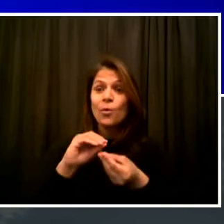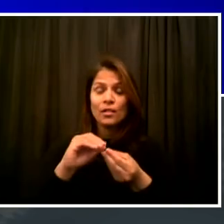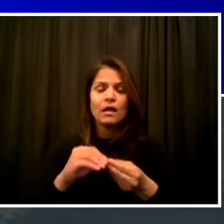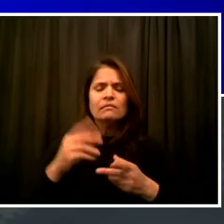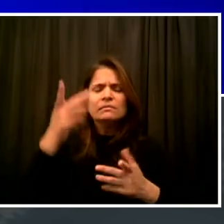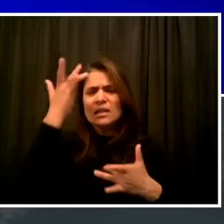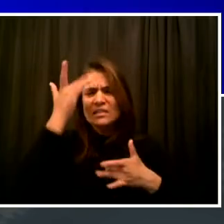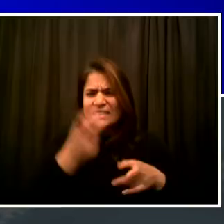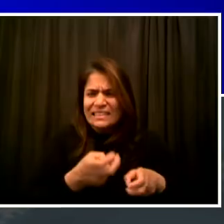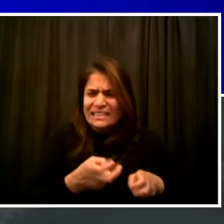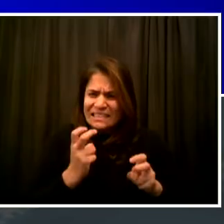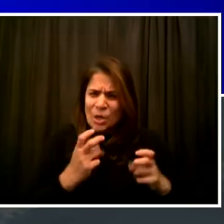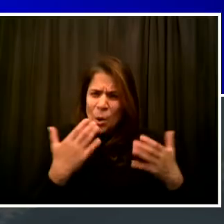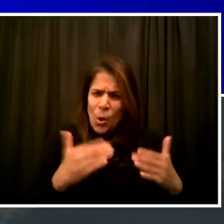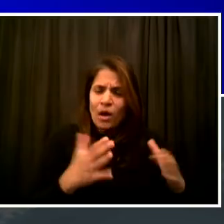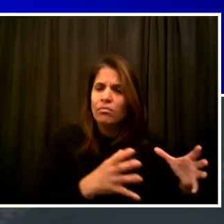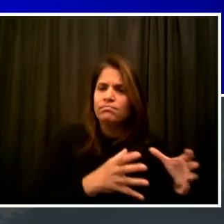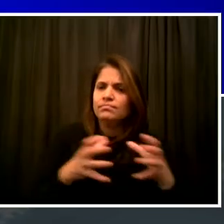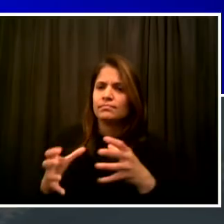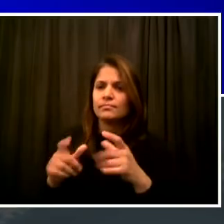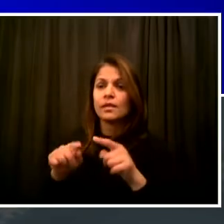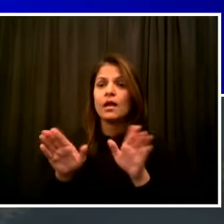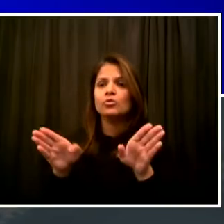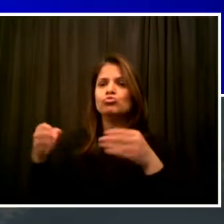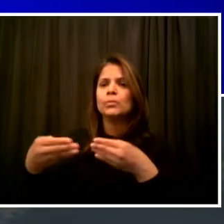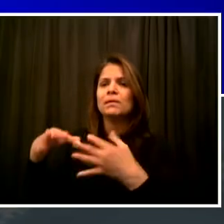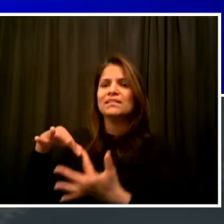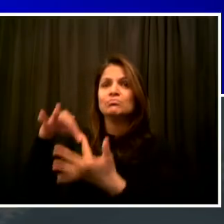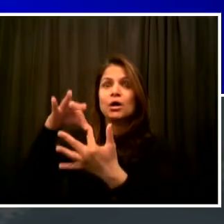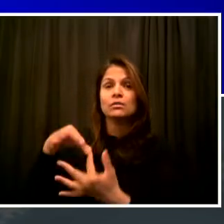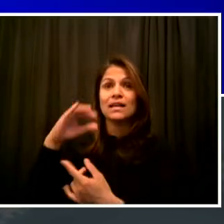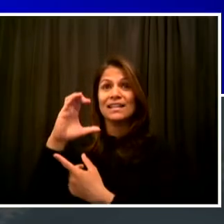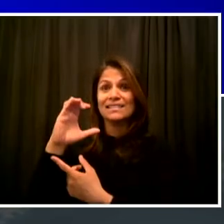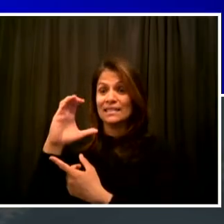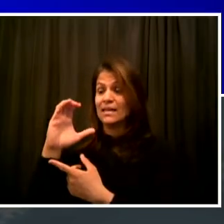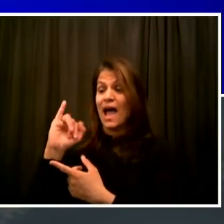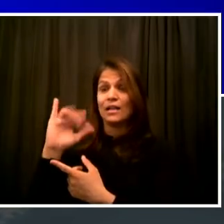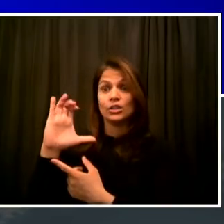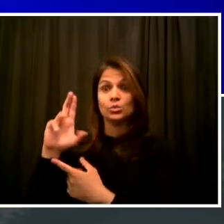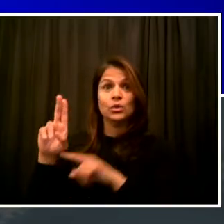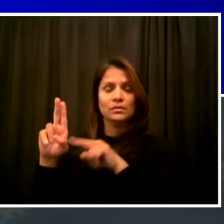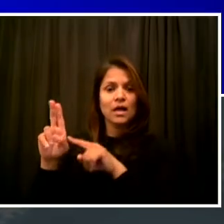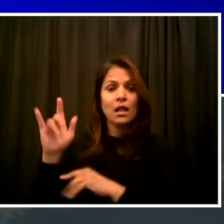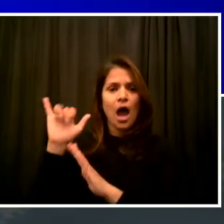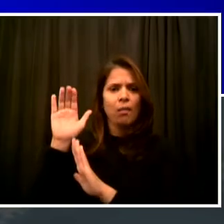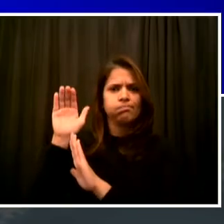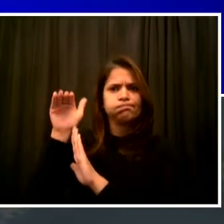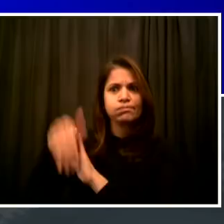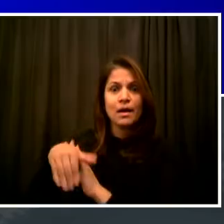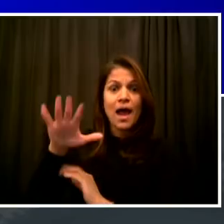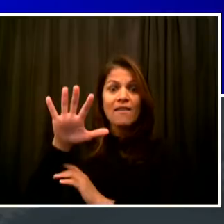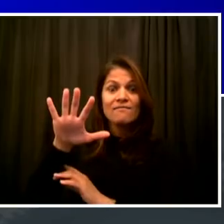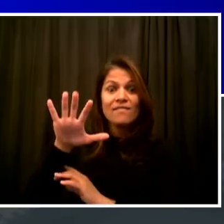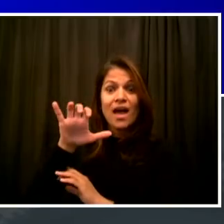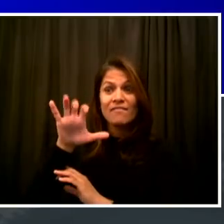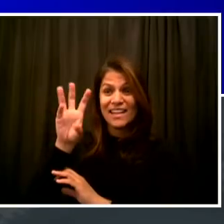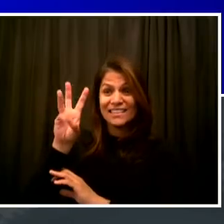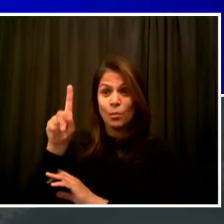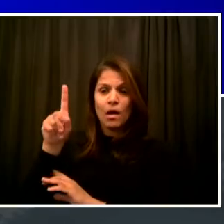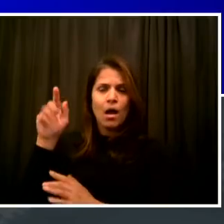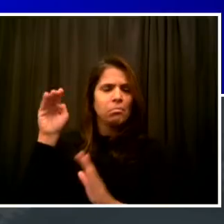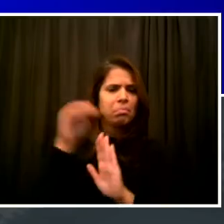PEOPLE IN HEALTH